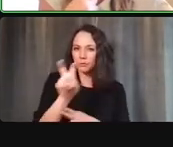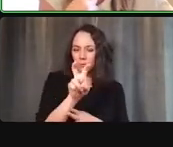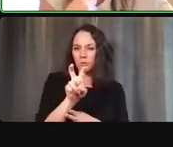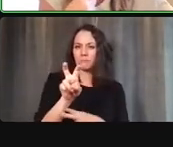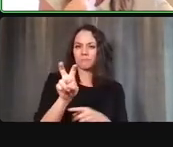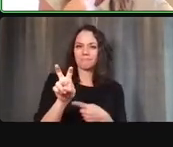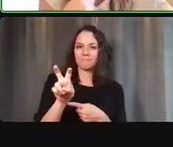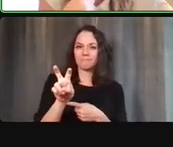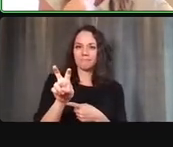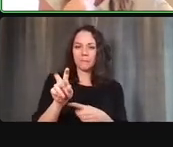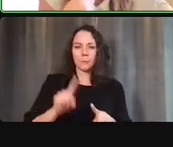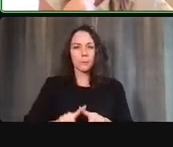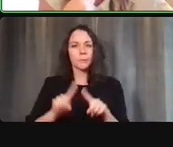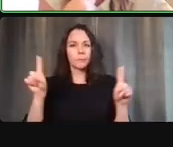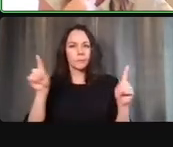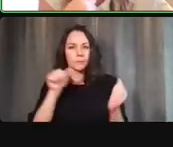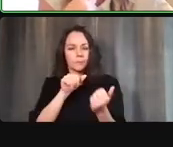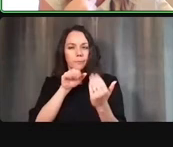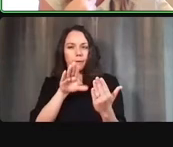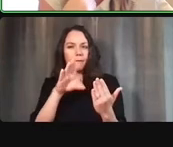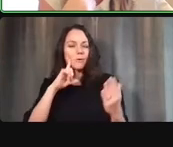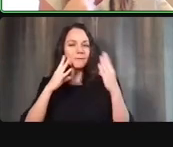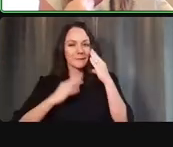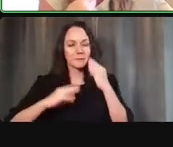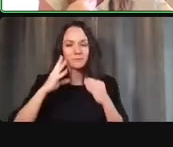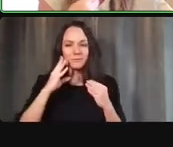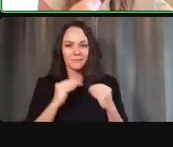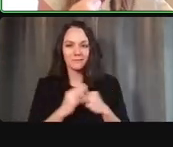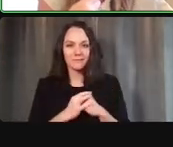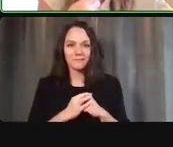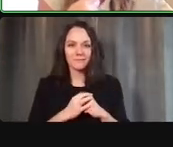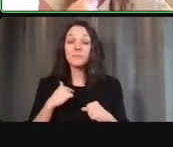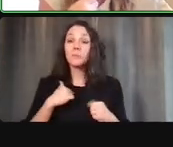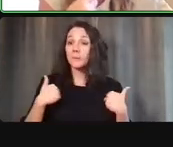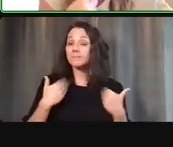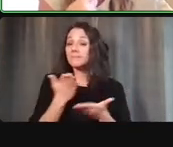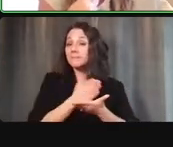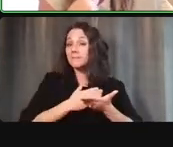And we have some devices that we can use for that.